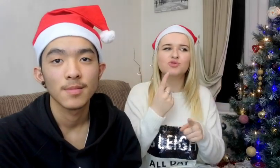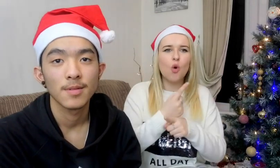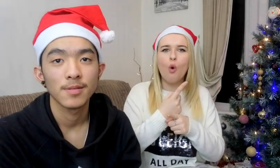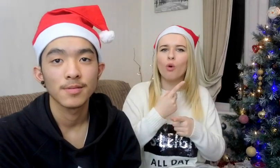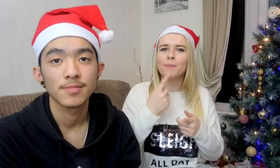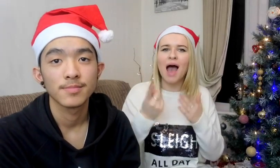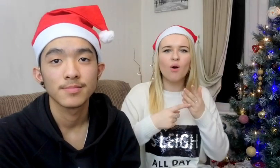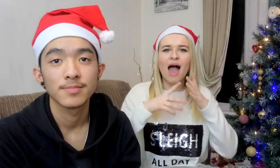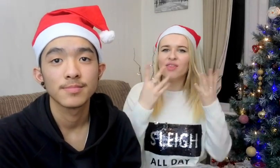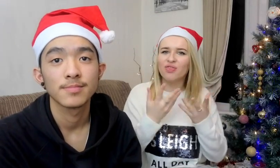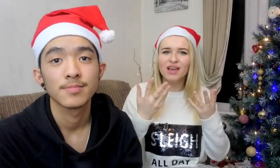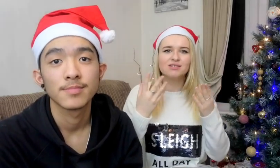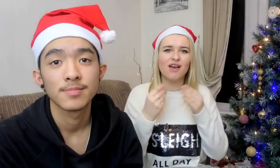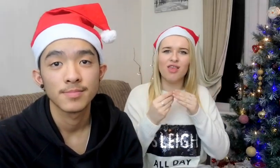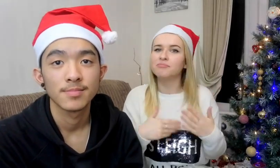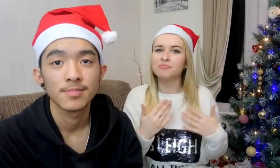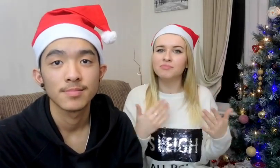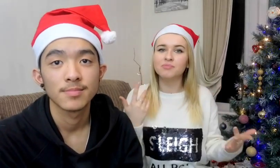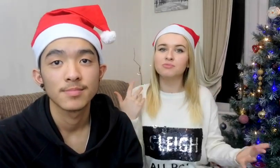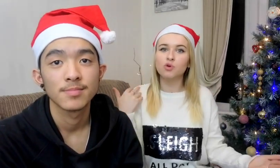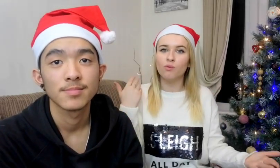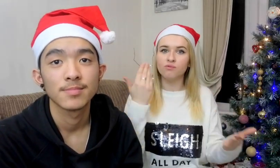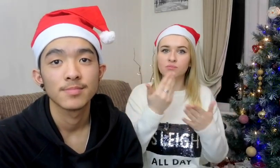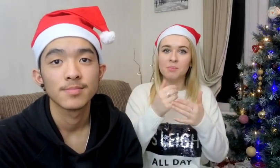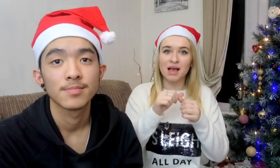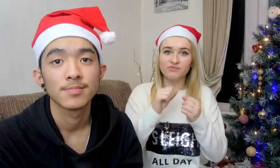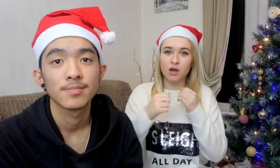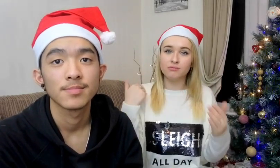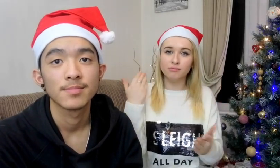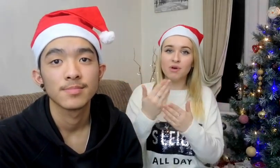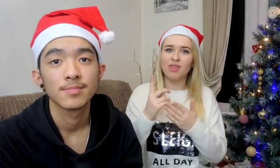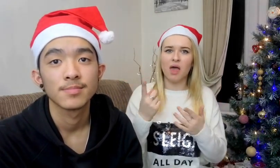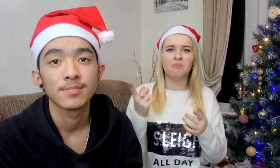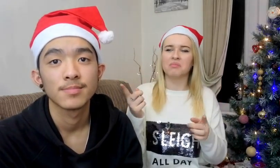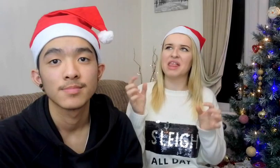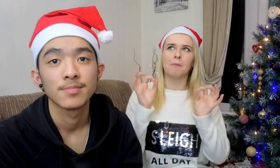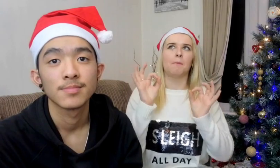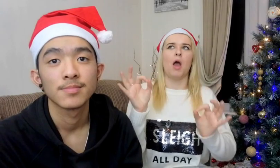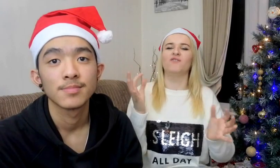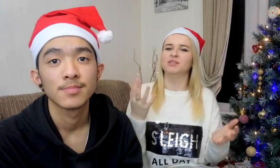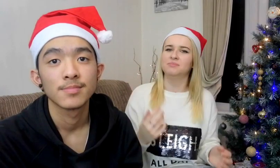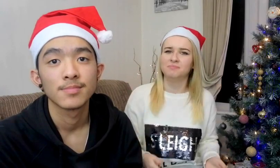We can talk about everything It has been so far, he is the perfect best friend to me